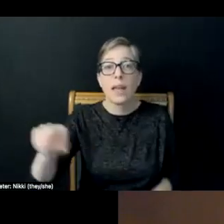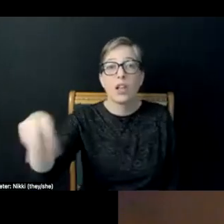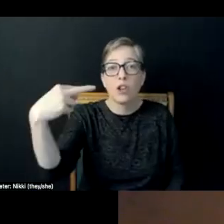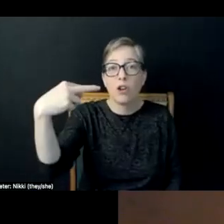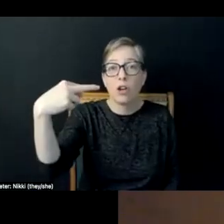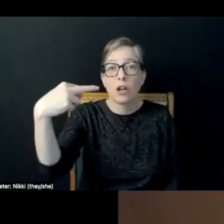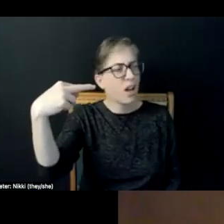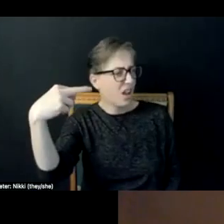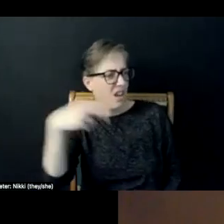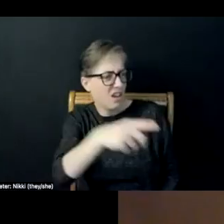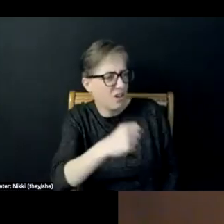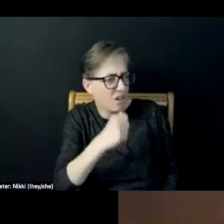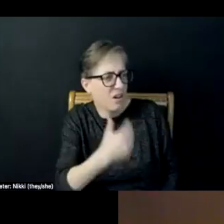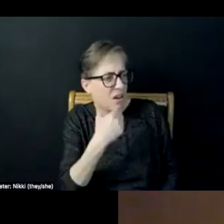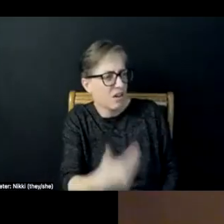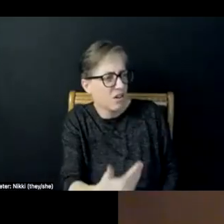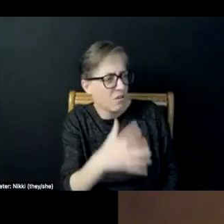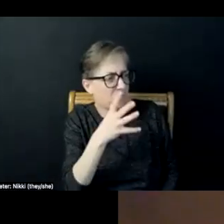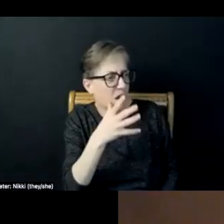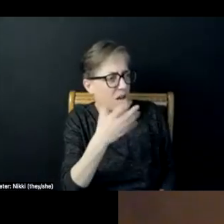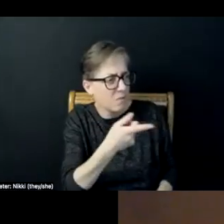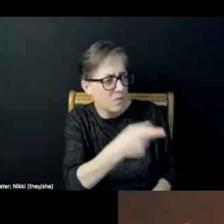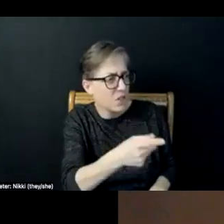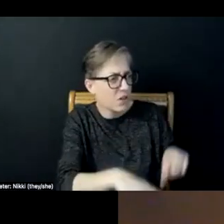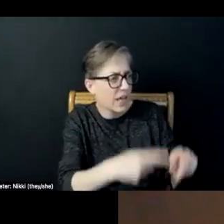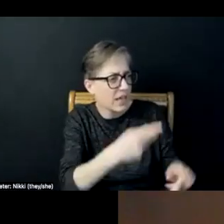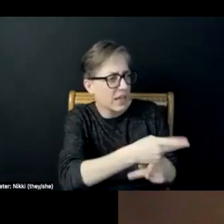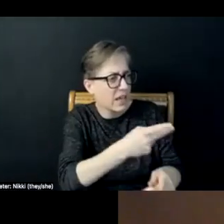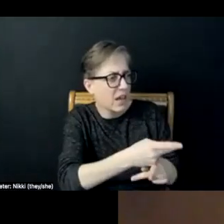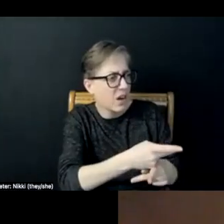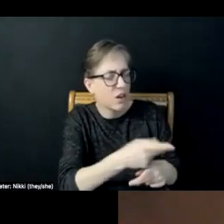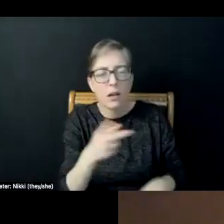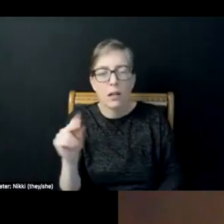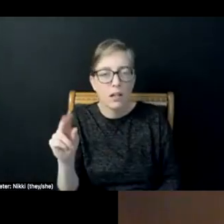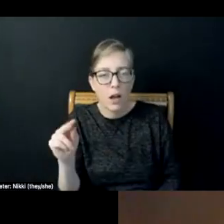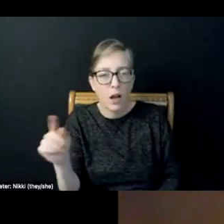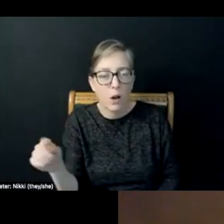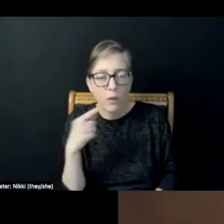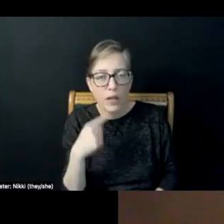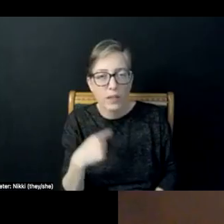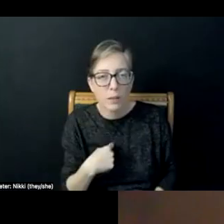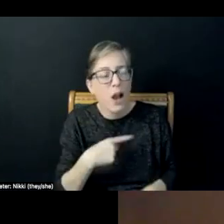you can't take care of this baby." They were saying, "Oh, of course you can do it, we just want you to be successful".